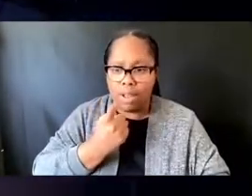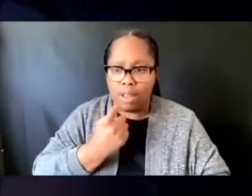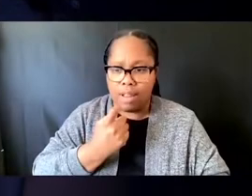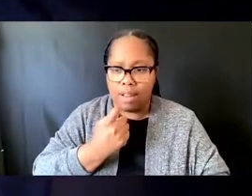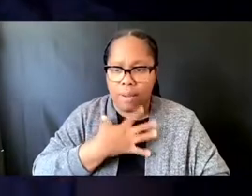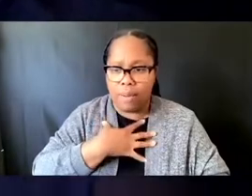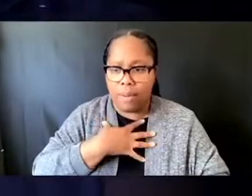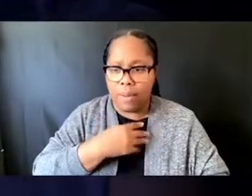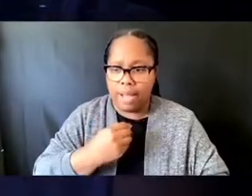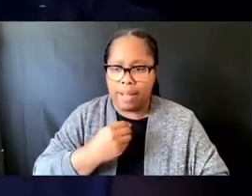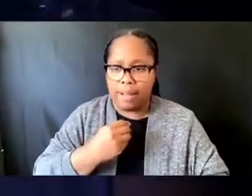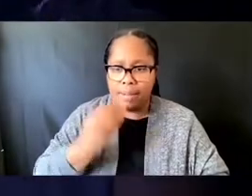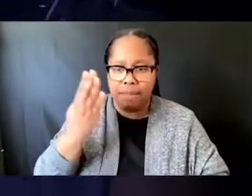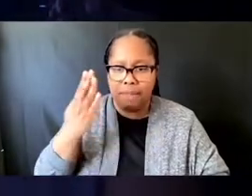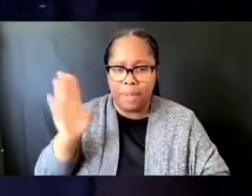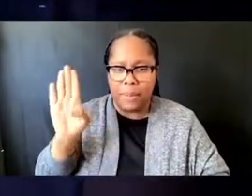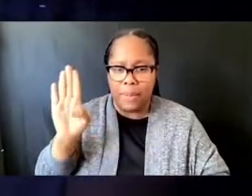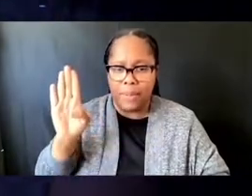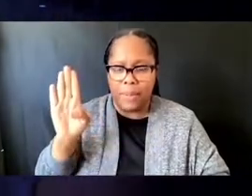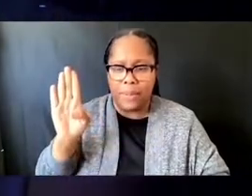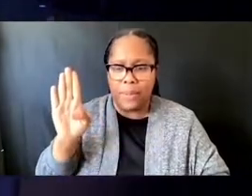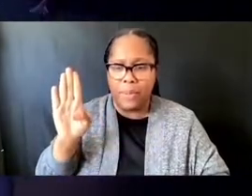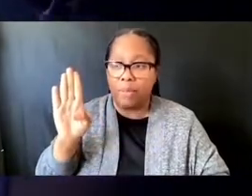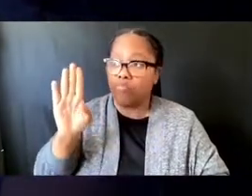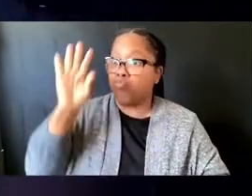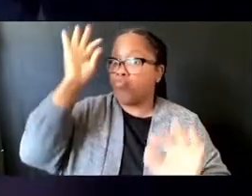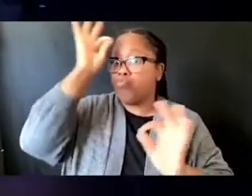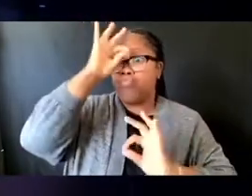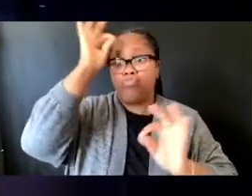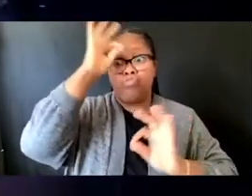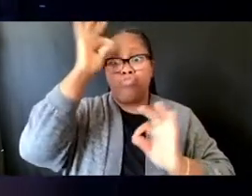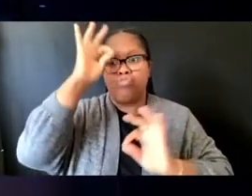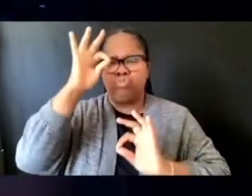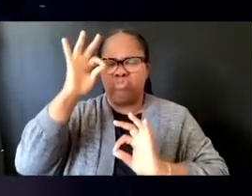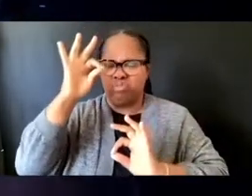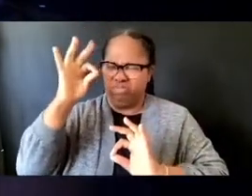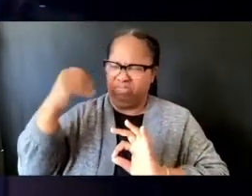When the privilege of ignorance strips the soil of its life,